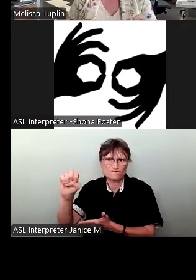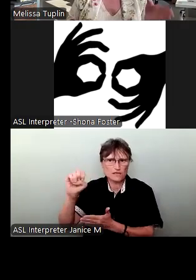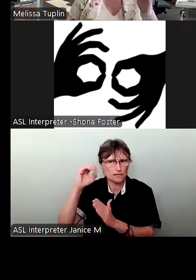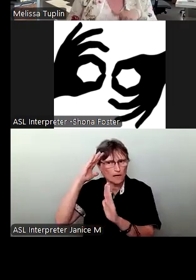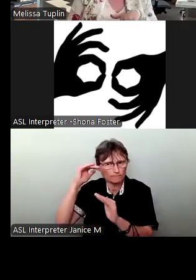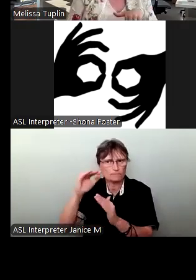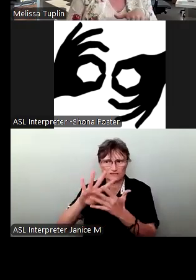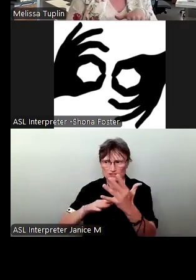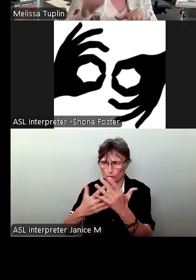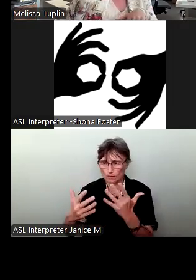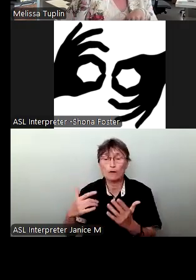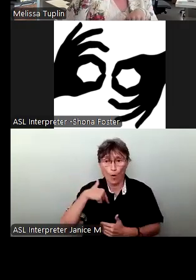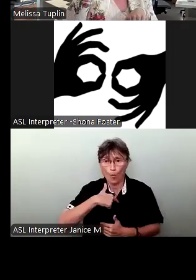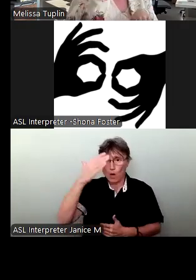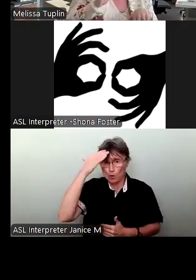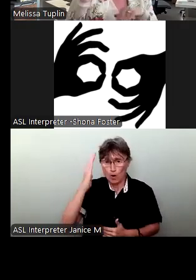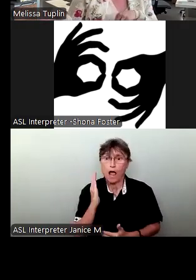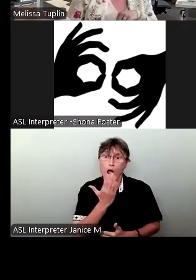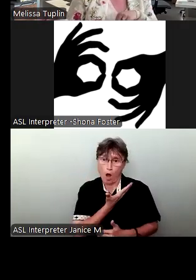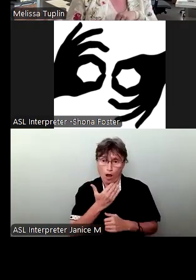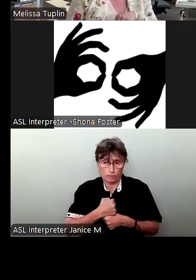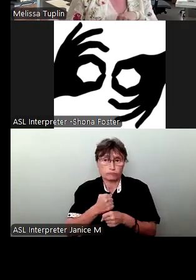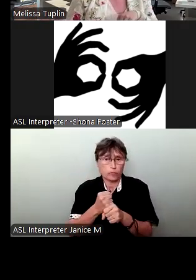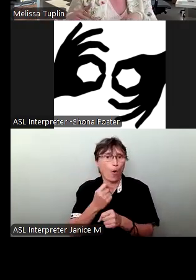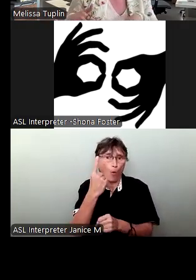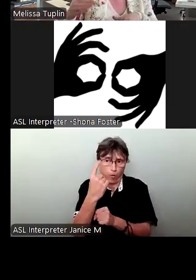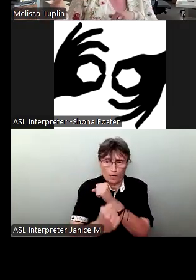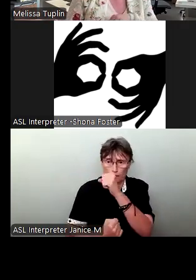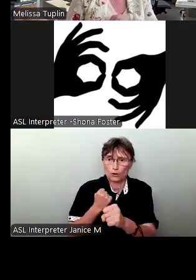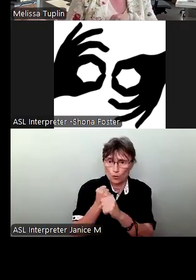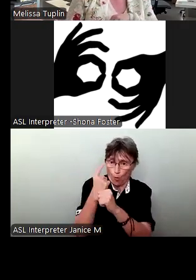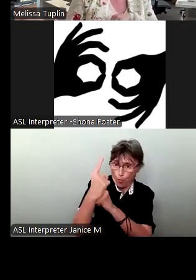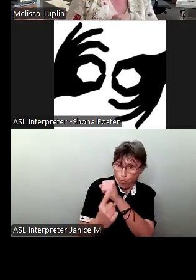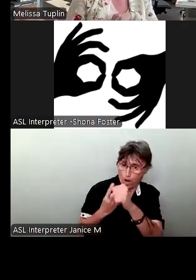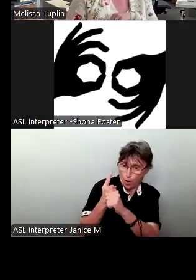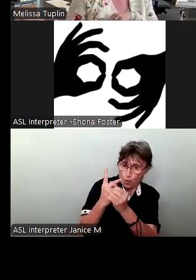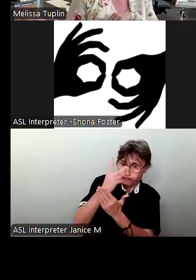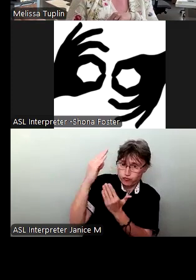this is a one-year program, we will ask you to outline your plan to pay professional artist